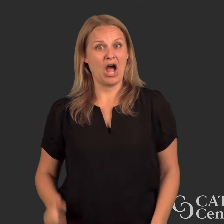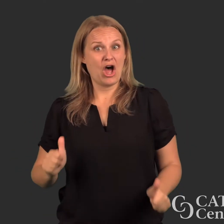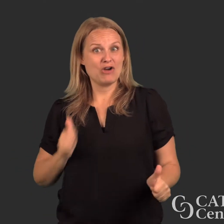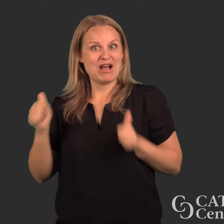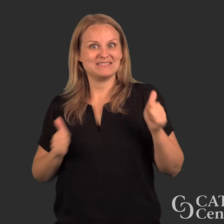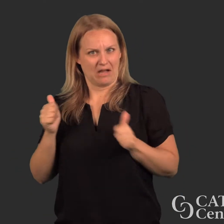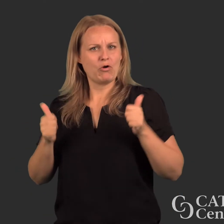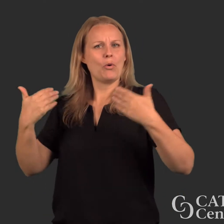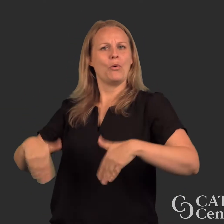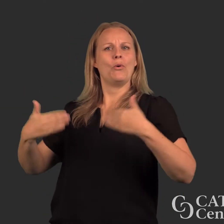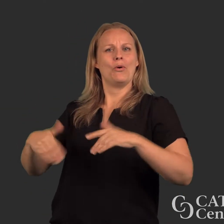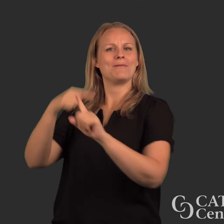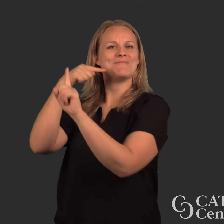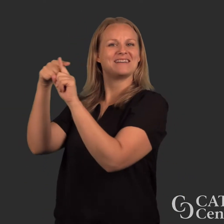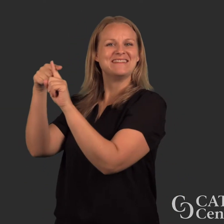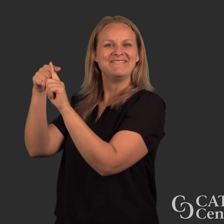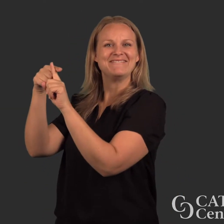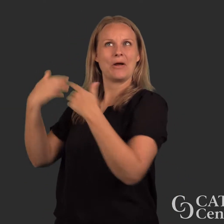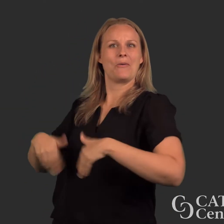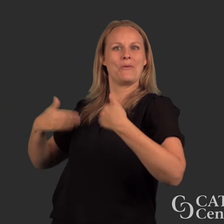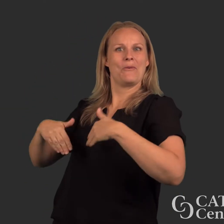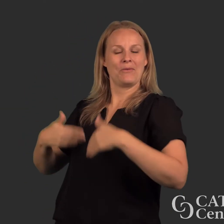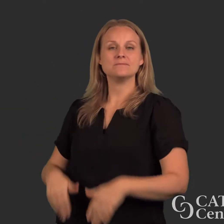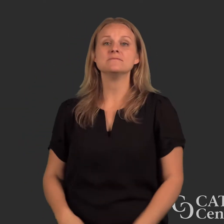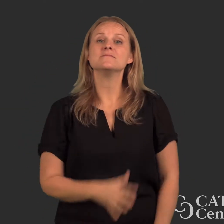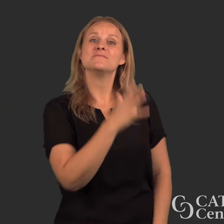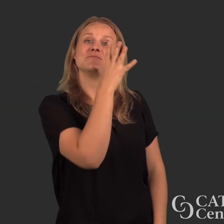as well as aggressive. These are positive, desirable qualities for men in our society.